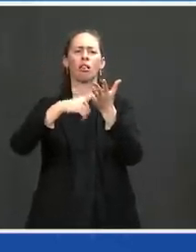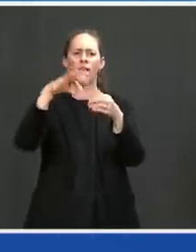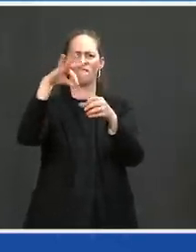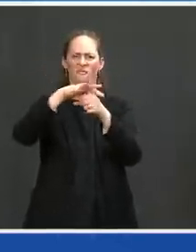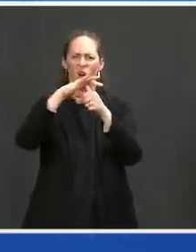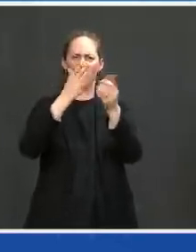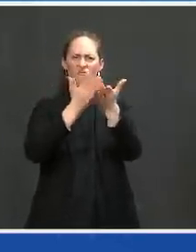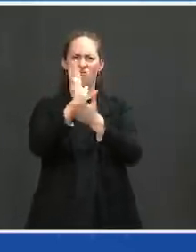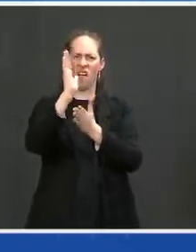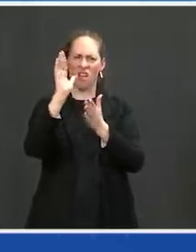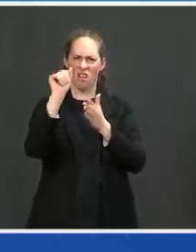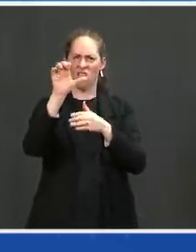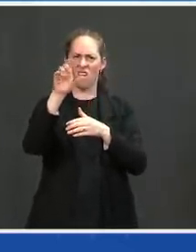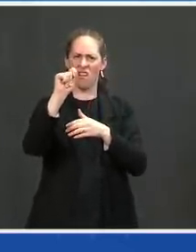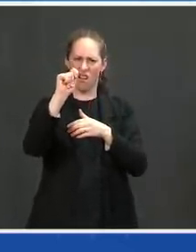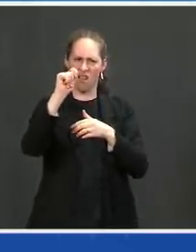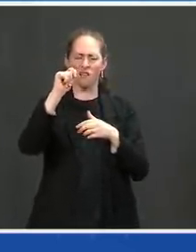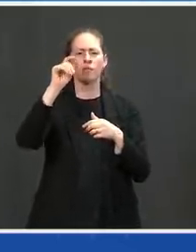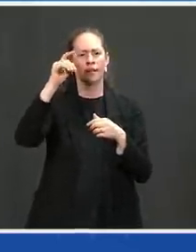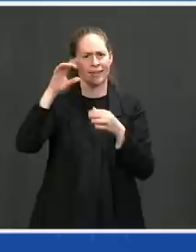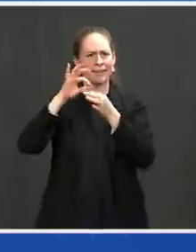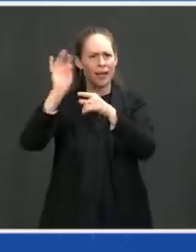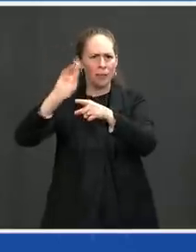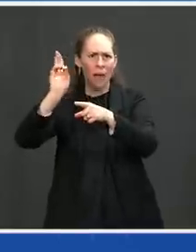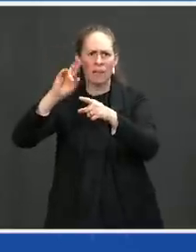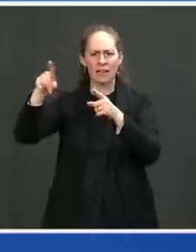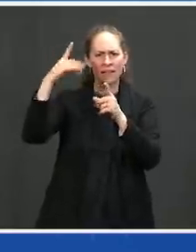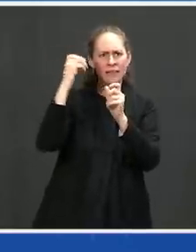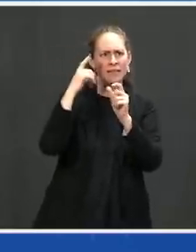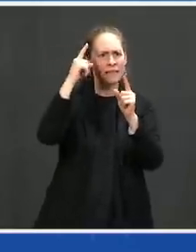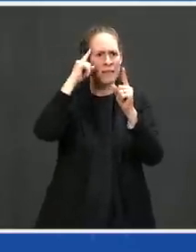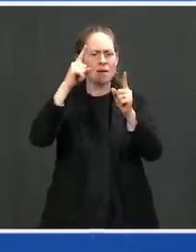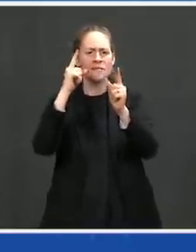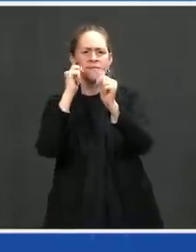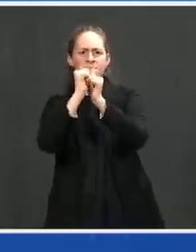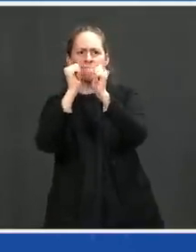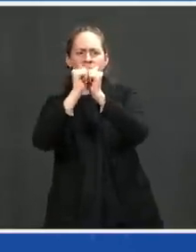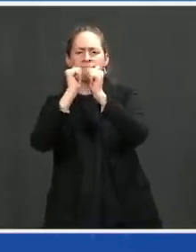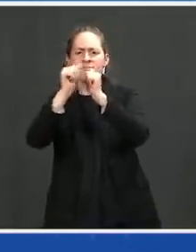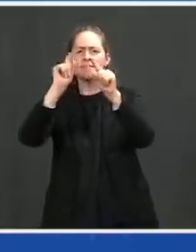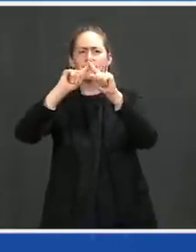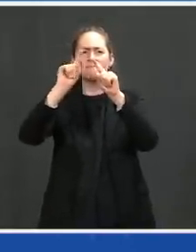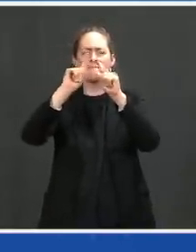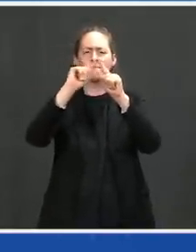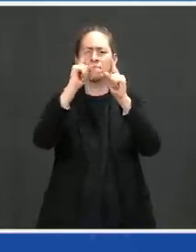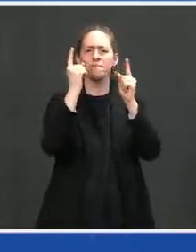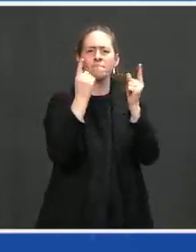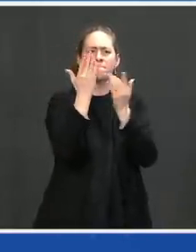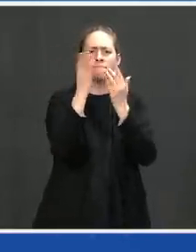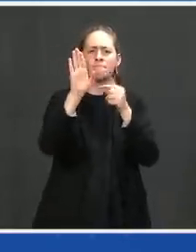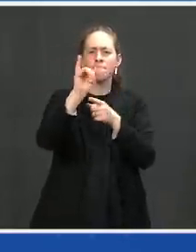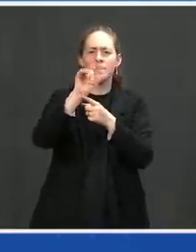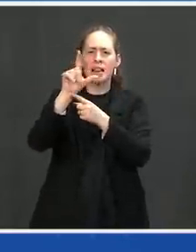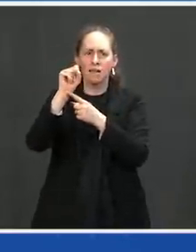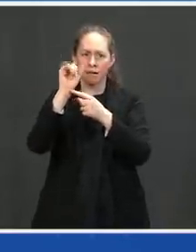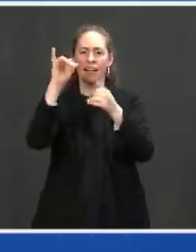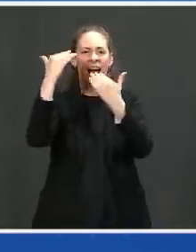are working to pass bills that would restrict voting, particularly, Democrats fear, impacting minority voters and young voters --